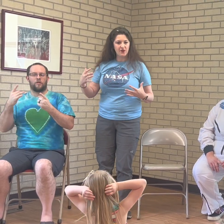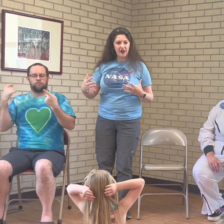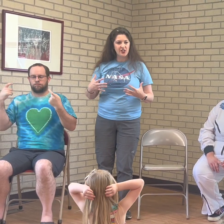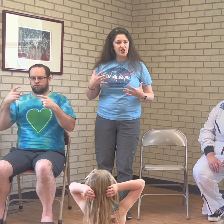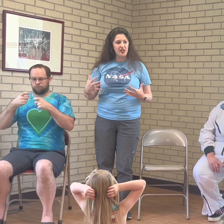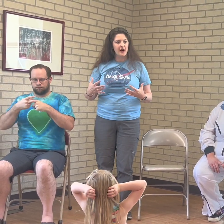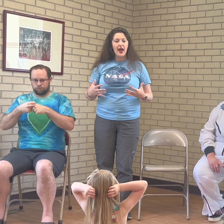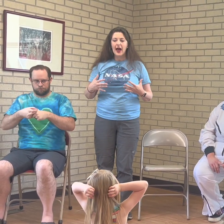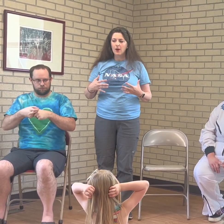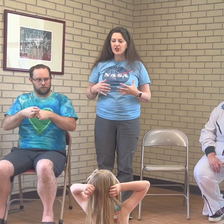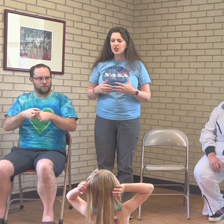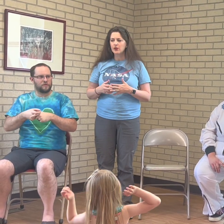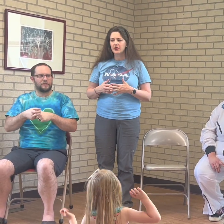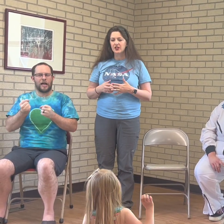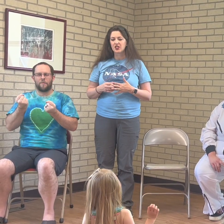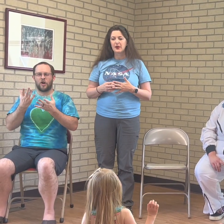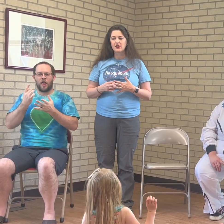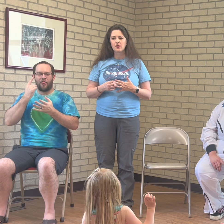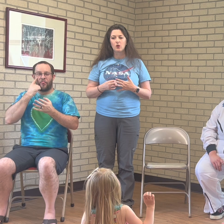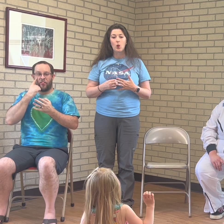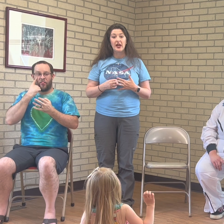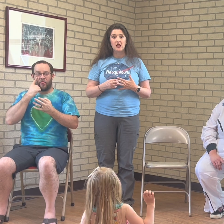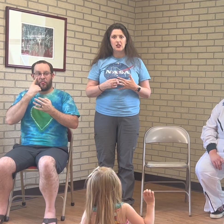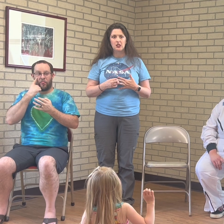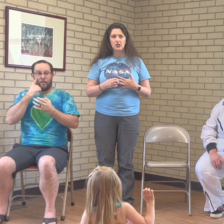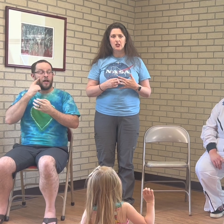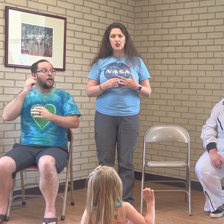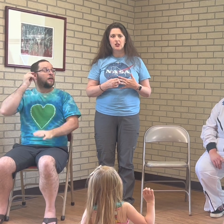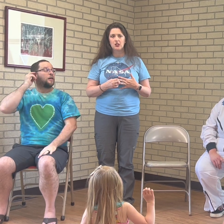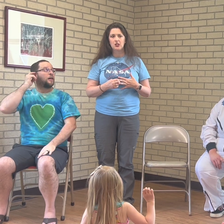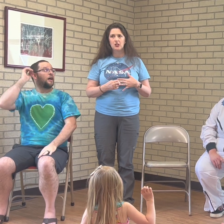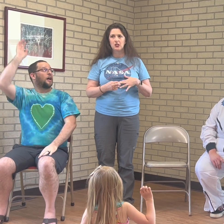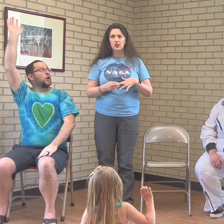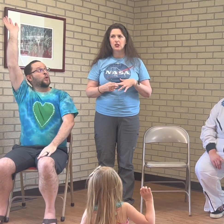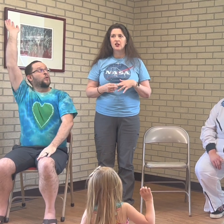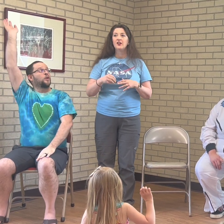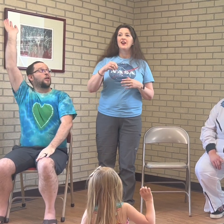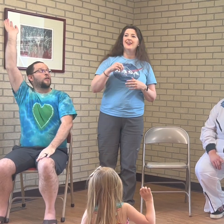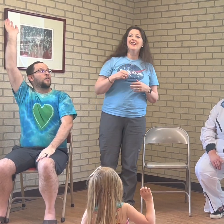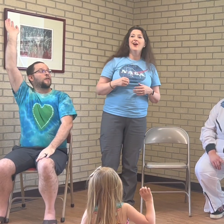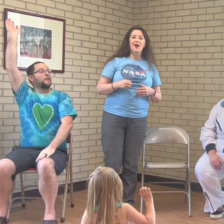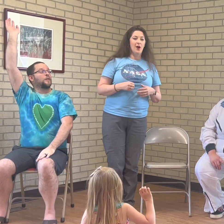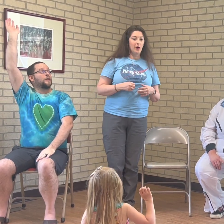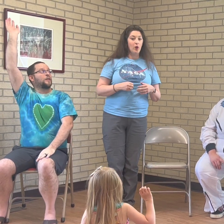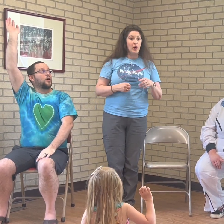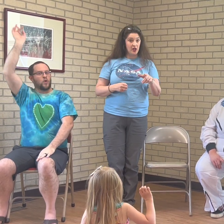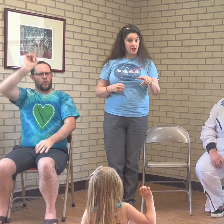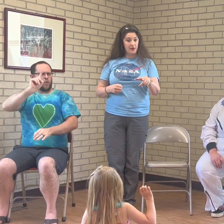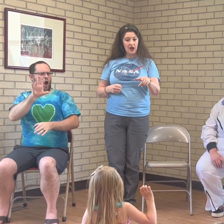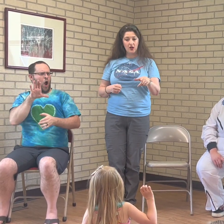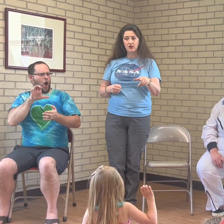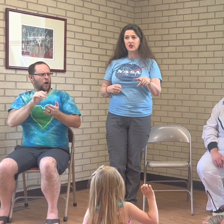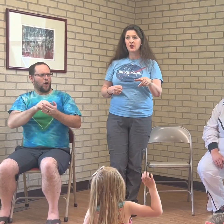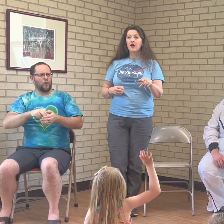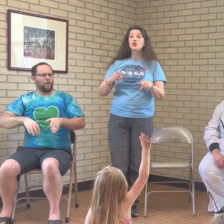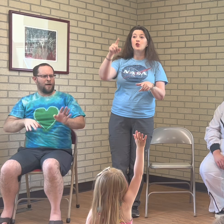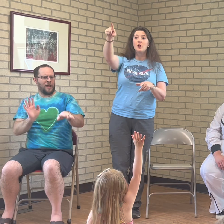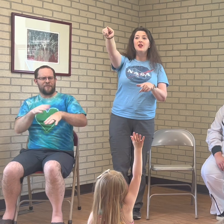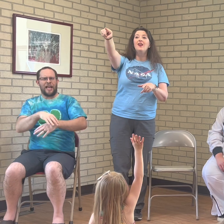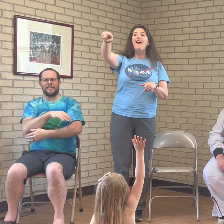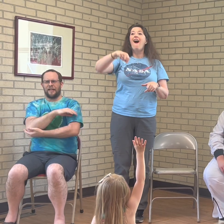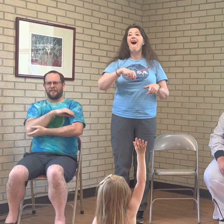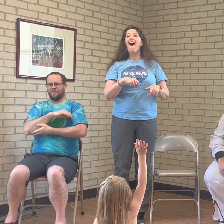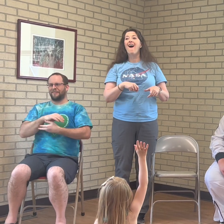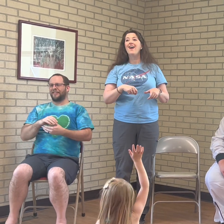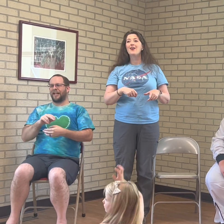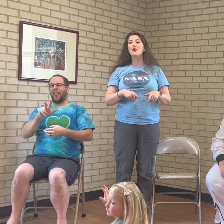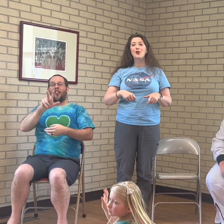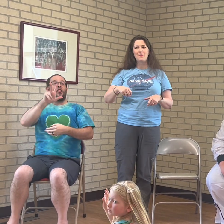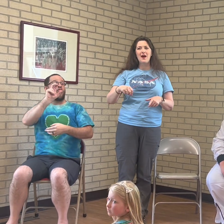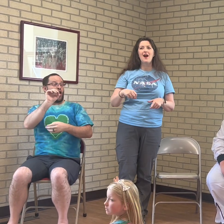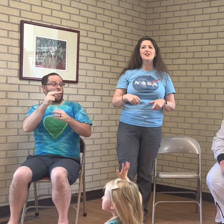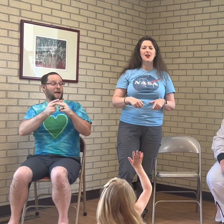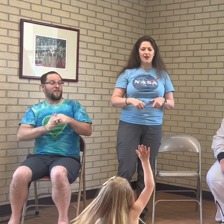very engineered. How much do you think a spacesuit weighs? (100.) 100 pounds? Yes? (30.) 30 pounds?